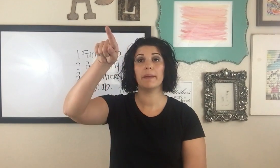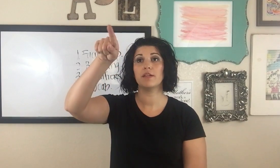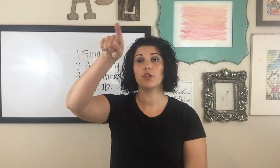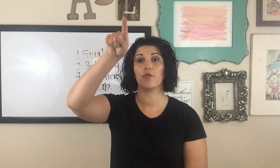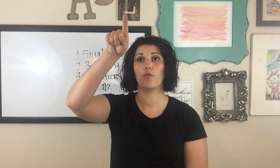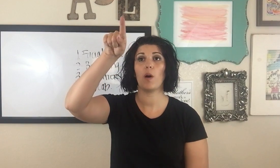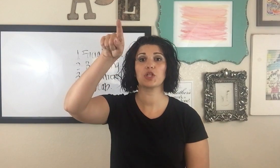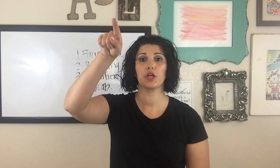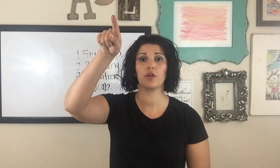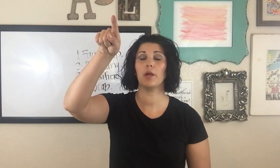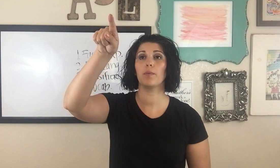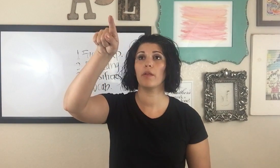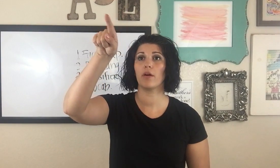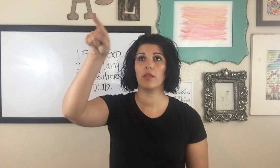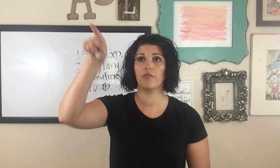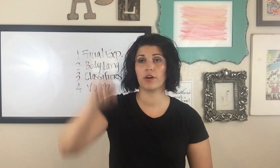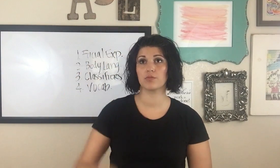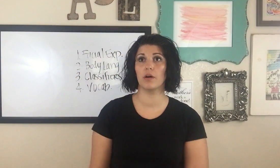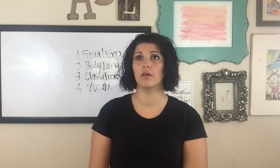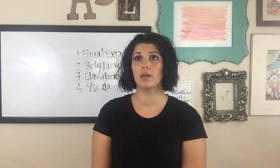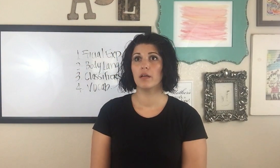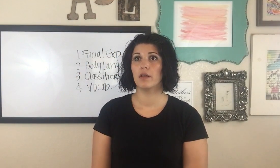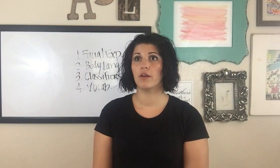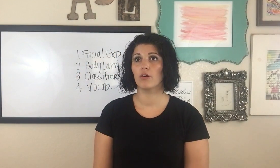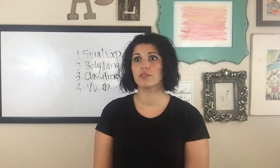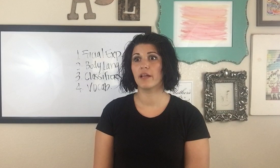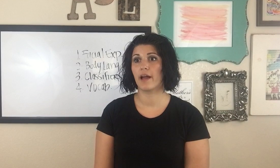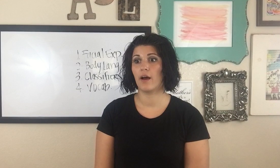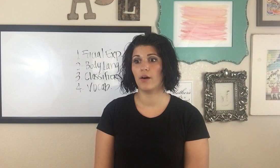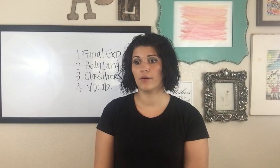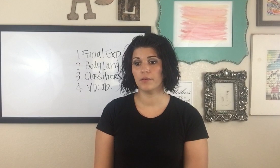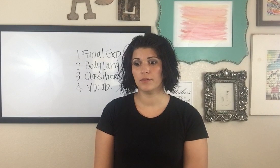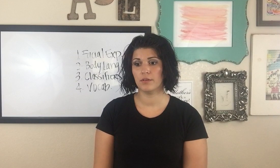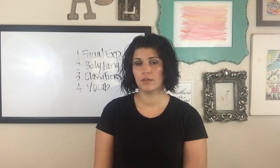maybe you're watching your little brother on the Ferris wheel and he goes down